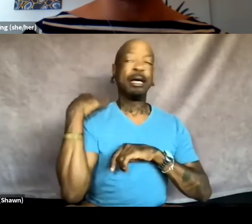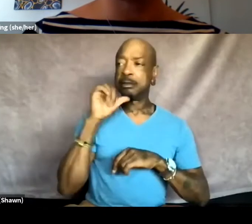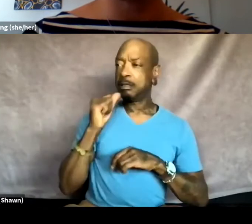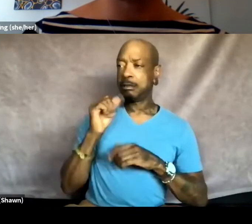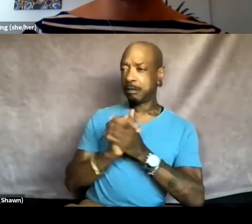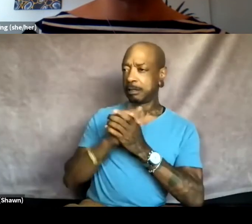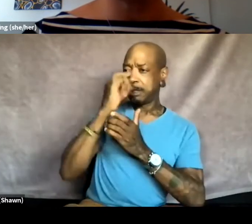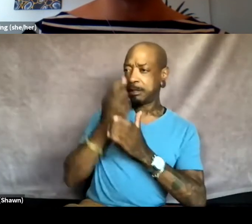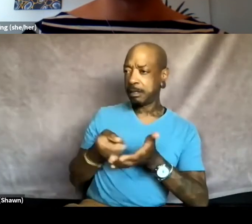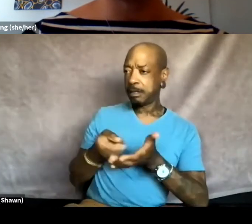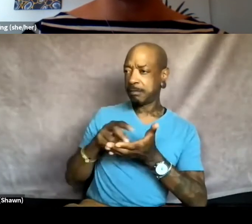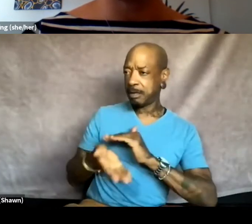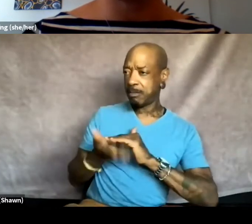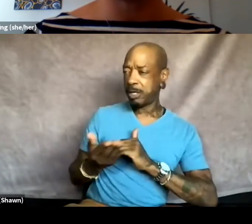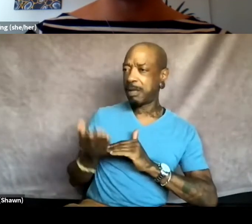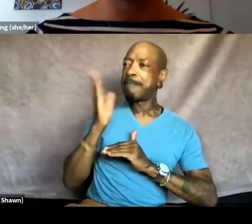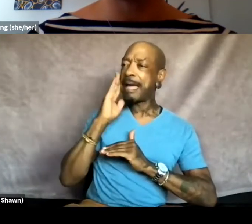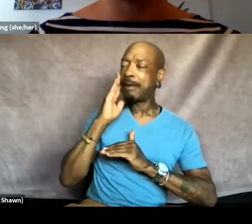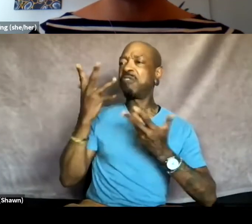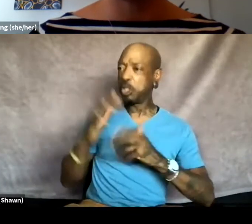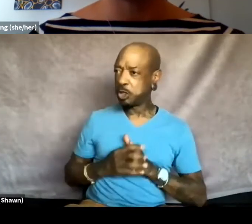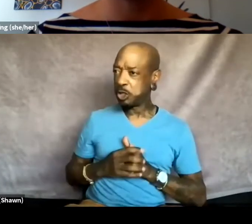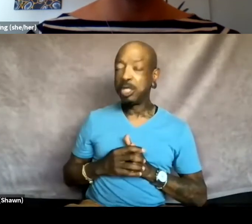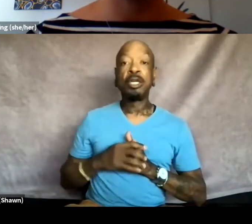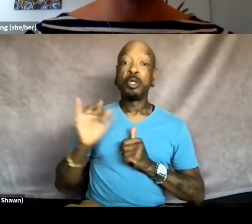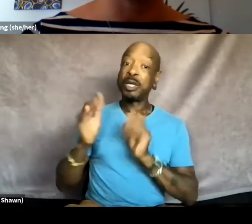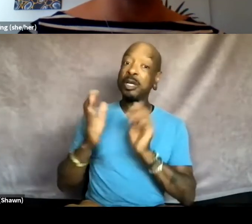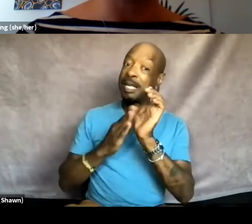in the morning, you can congratulate me for the work that I've done.